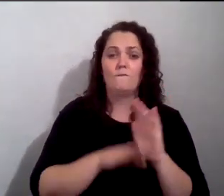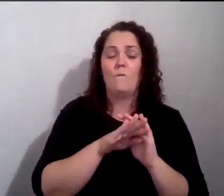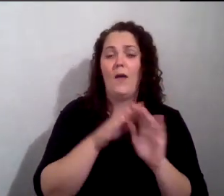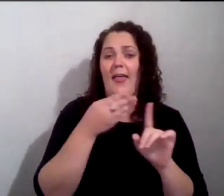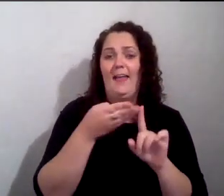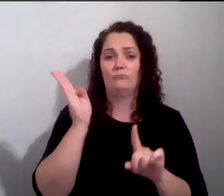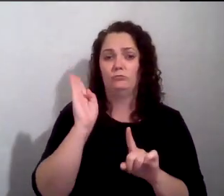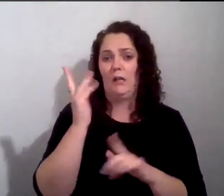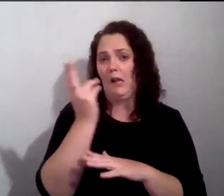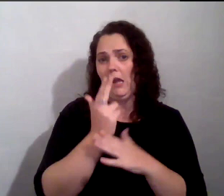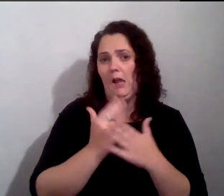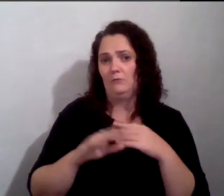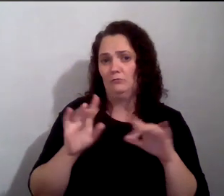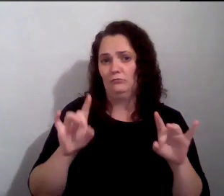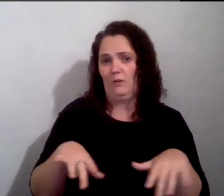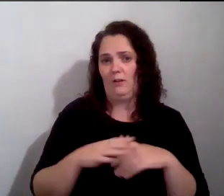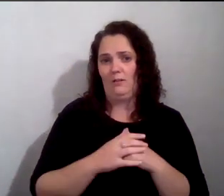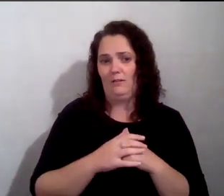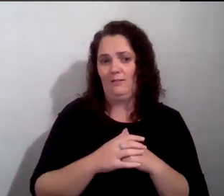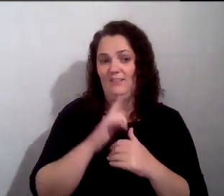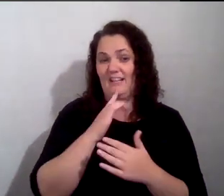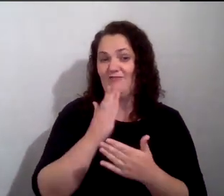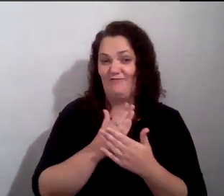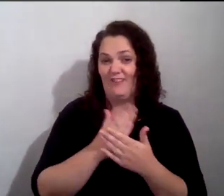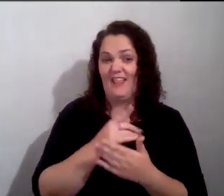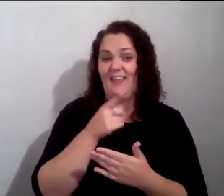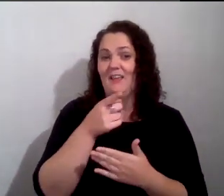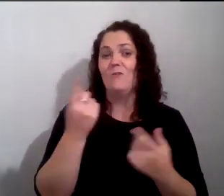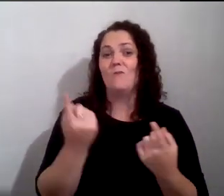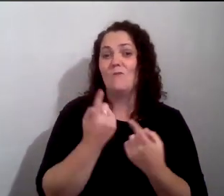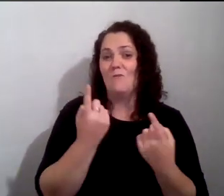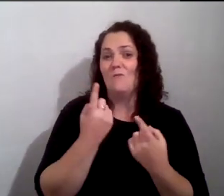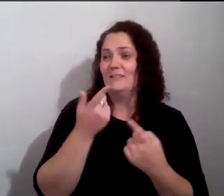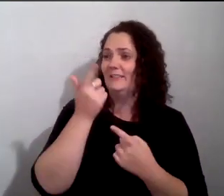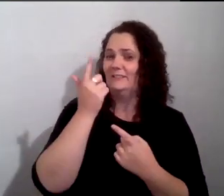in Australia. He was initially Crowley's pupil